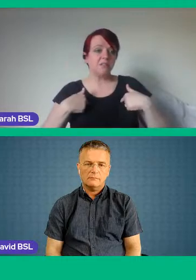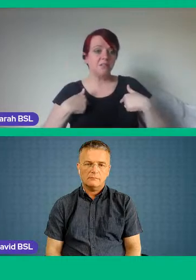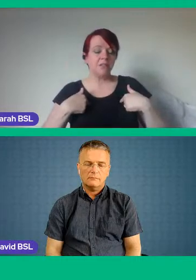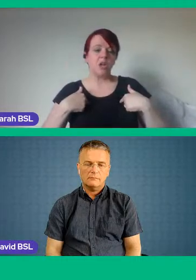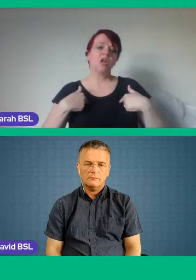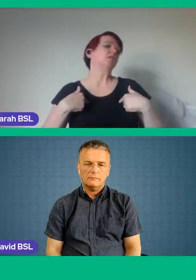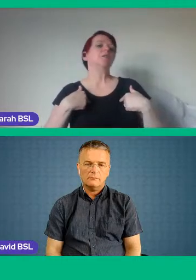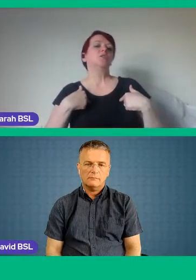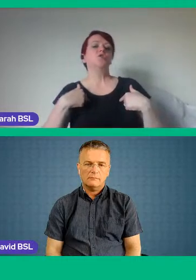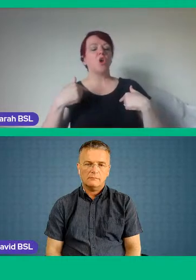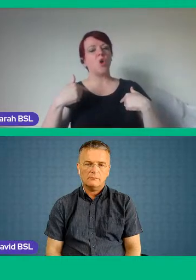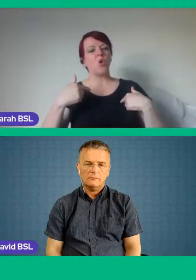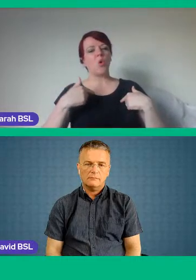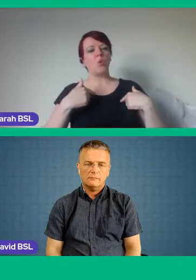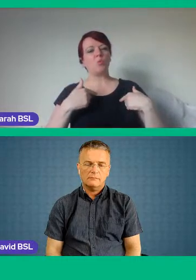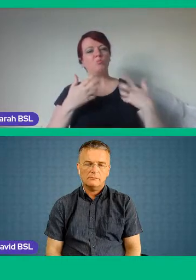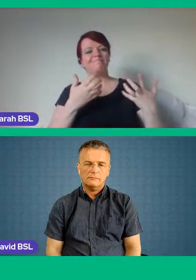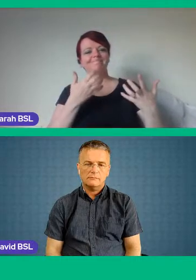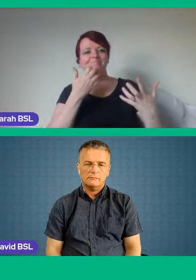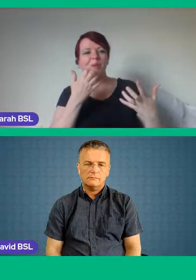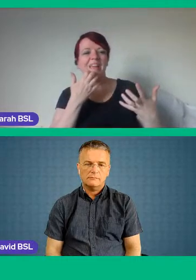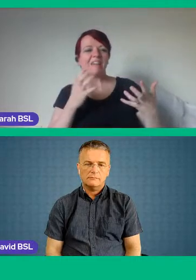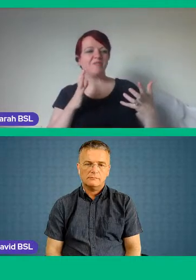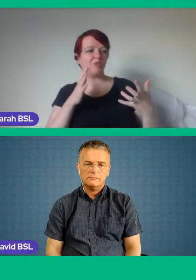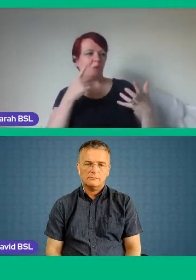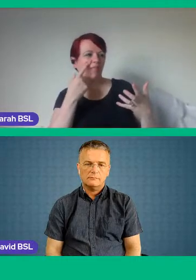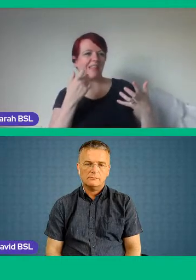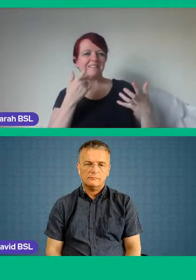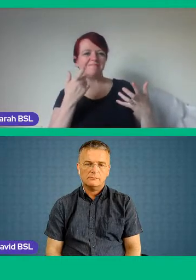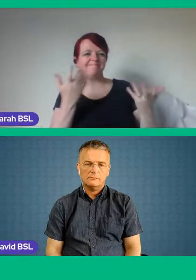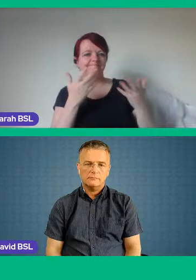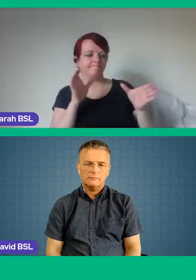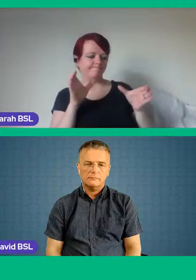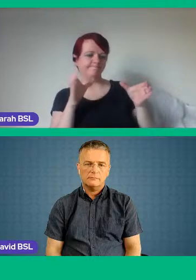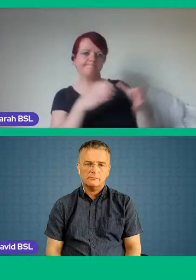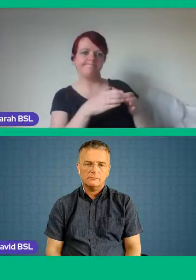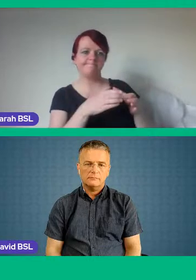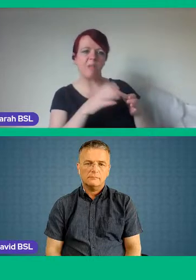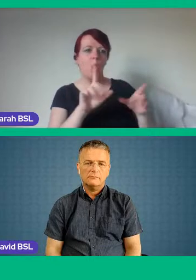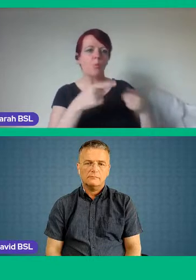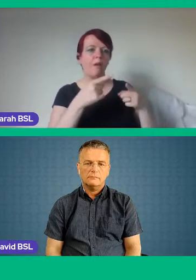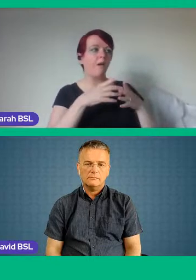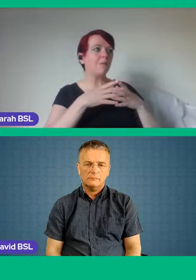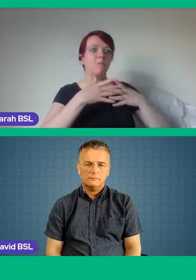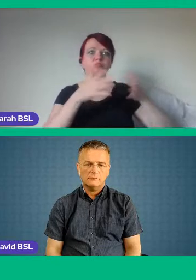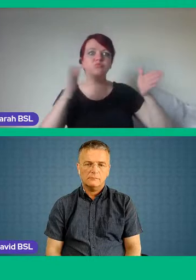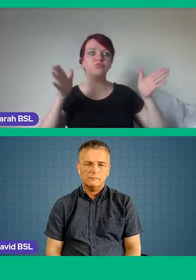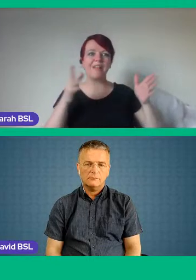We go, where other groups already happening? Who were the adults organising that?